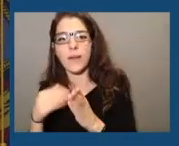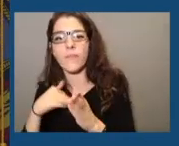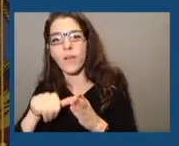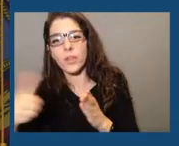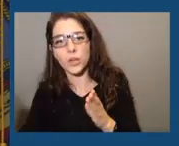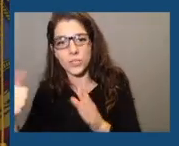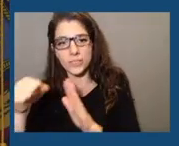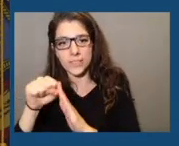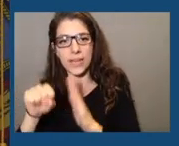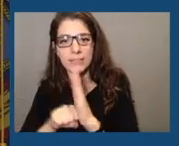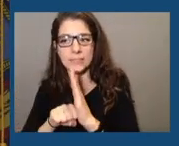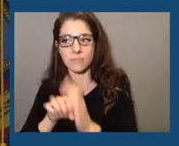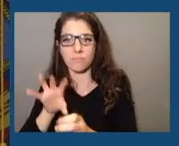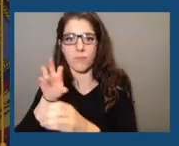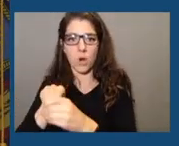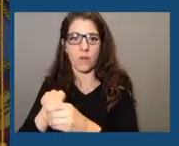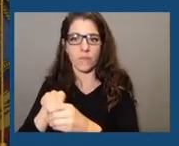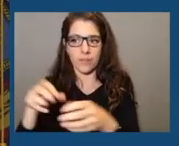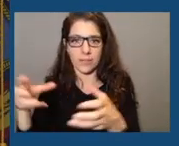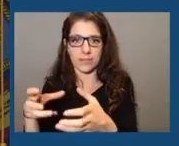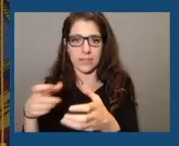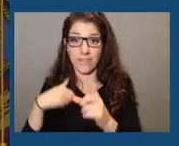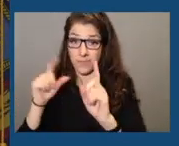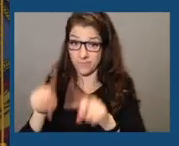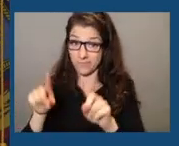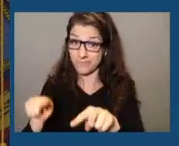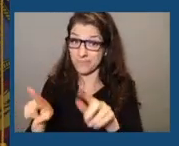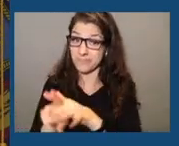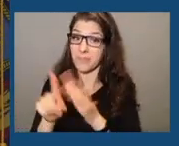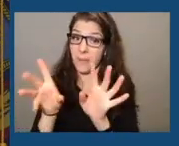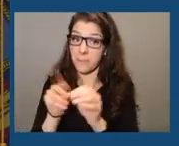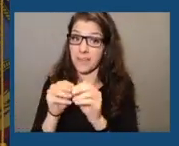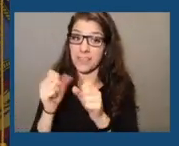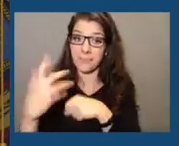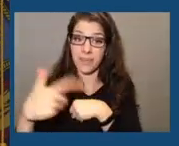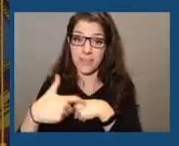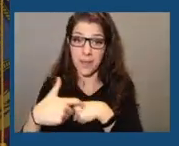that are part of this consortium. I've been in the meetings many times and they come in from,